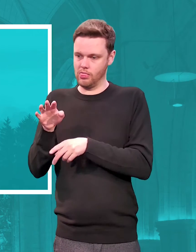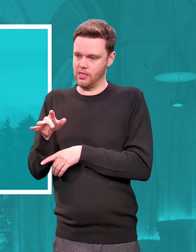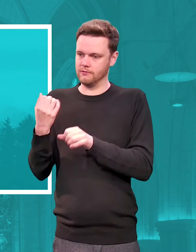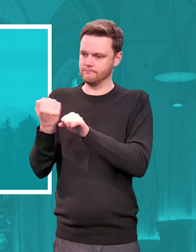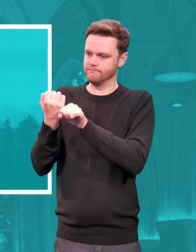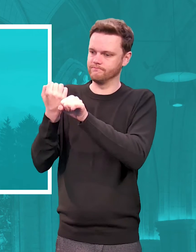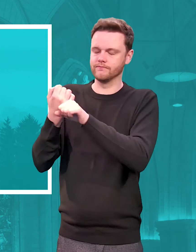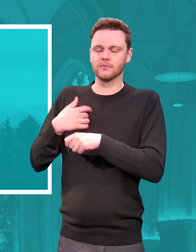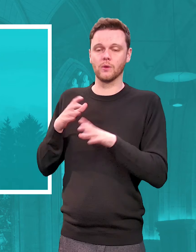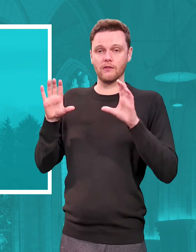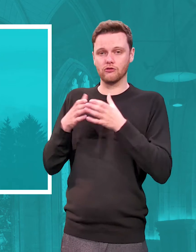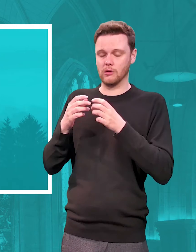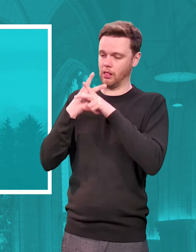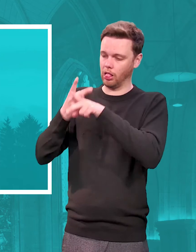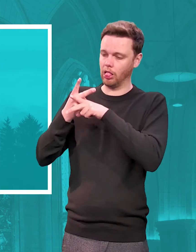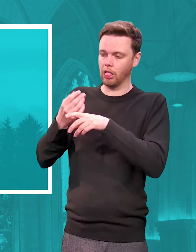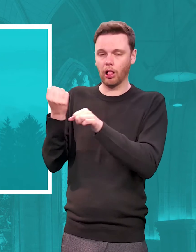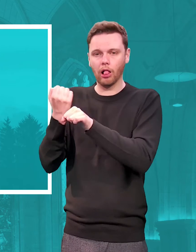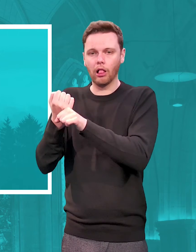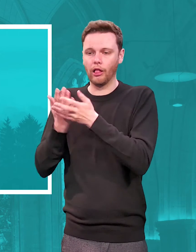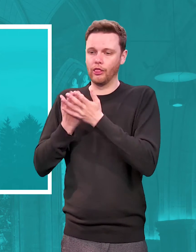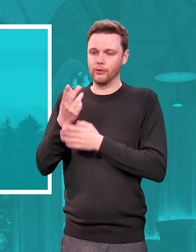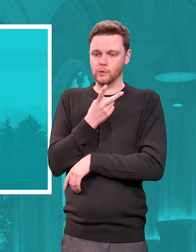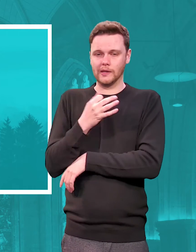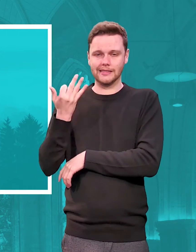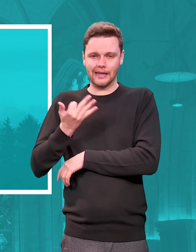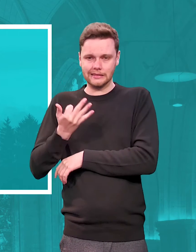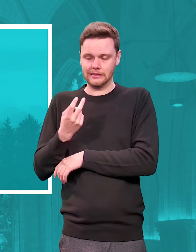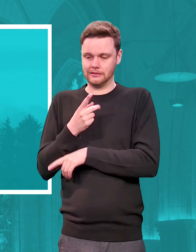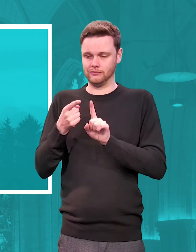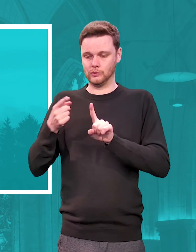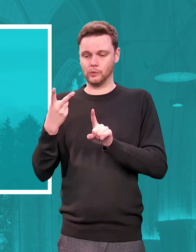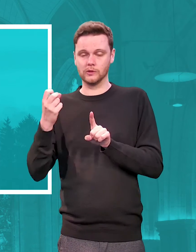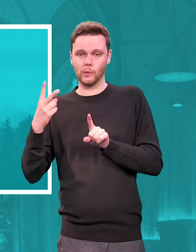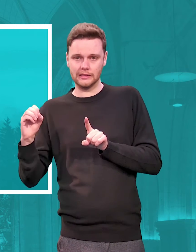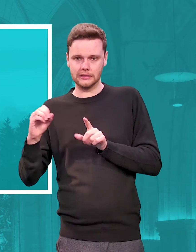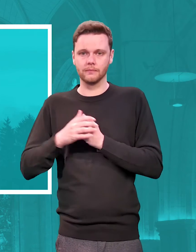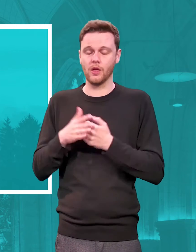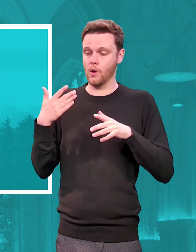carried out during 2019 and '20. Work progressed satisfactorily, and is almost complete.